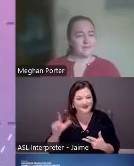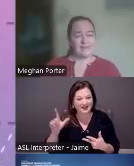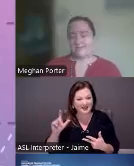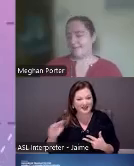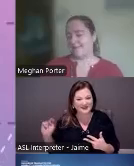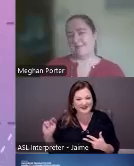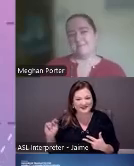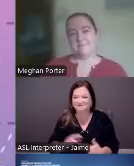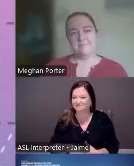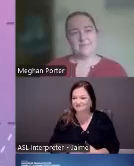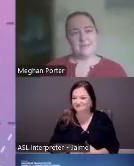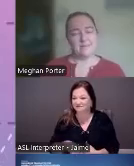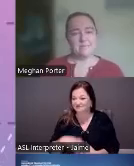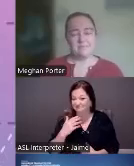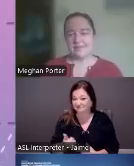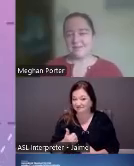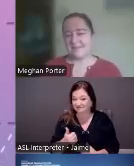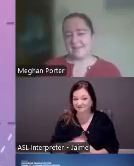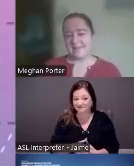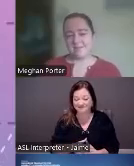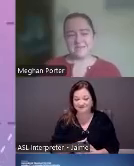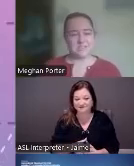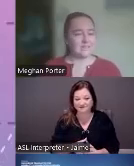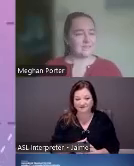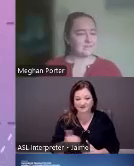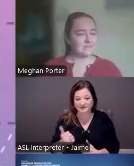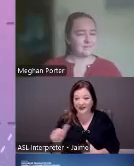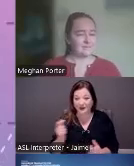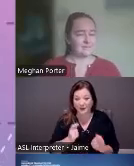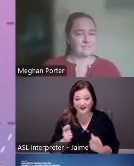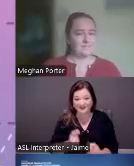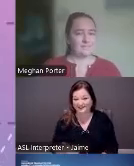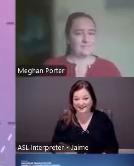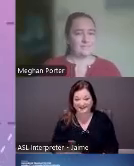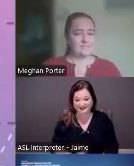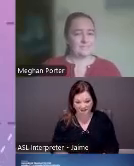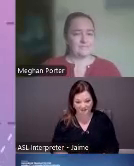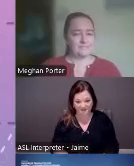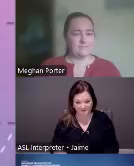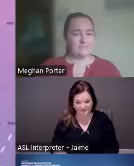All right, I'm ready to take any questions. Thank you, Meghan.